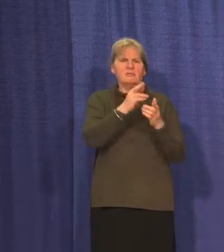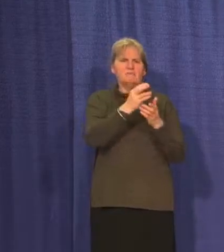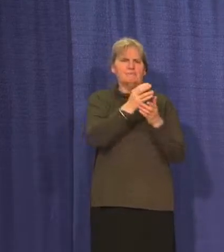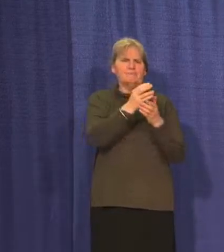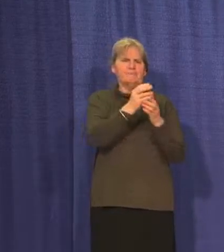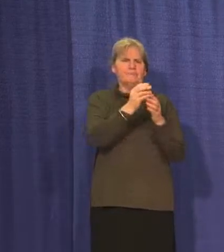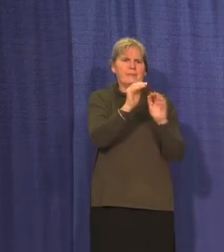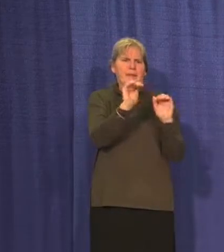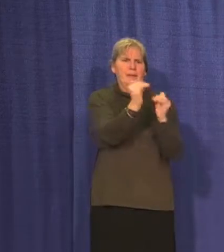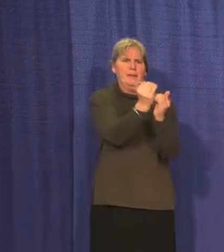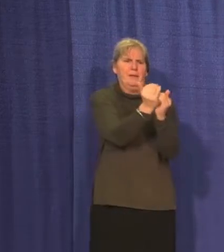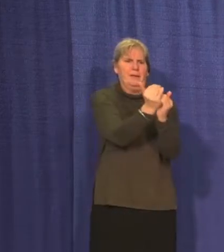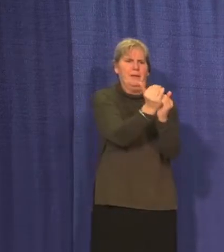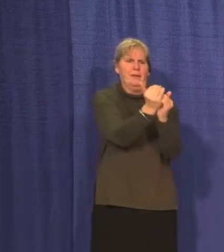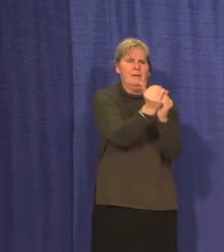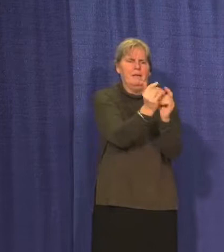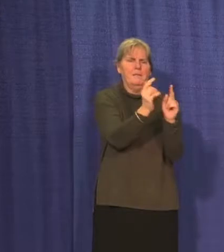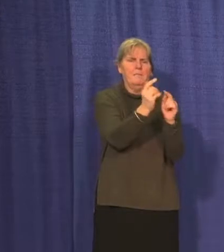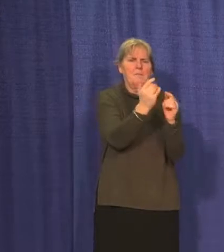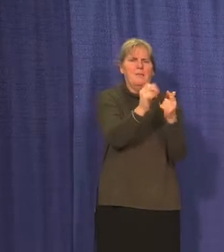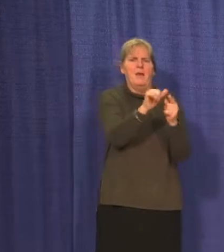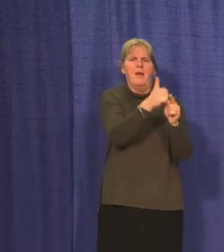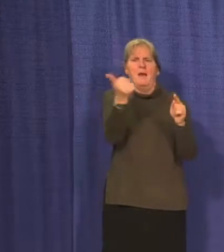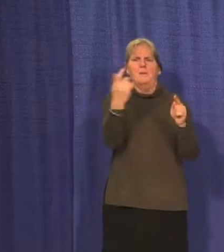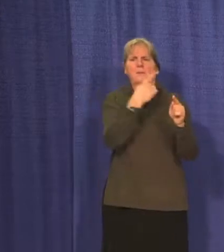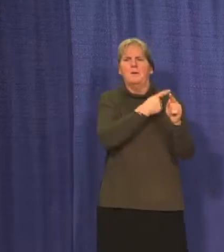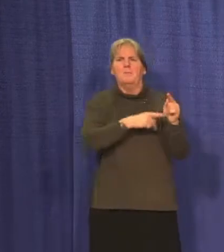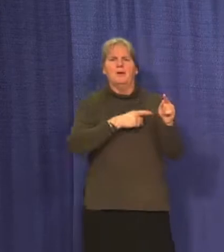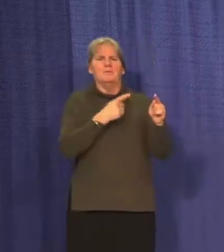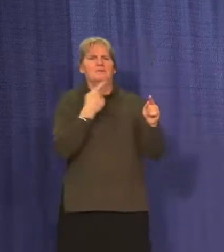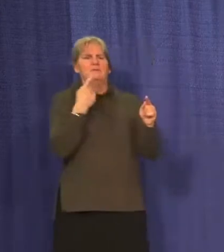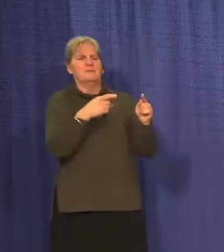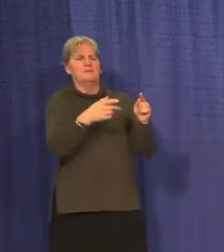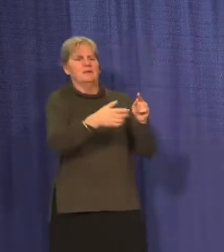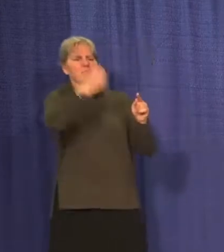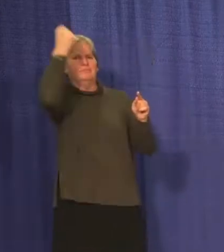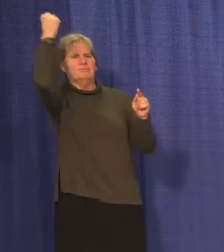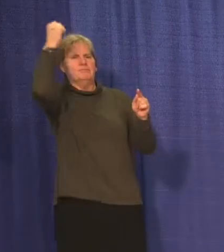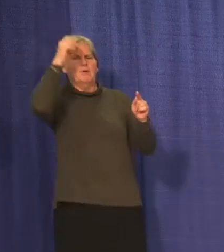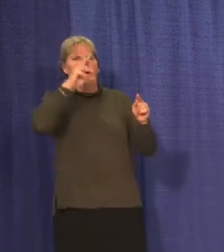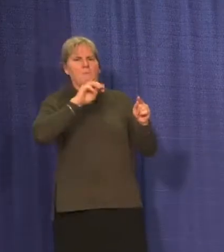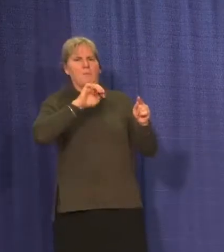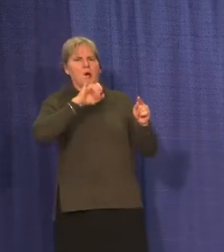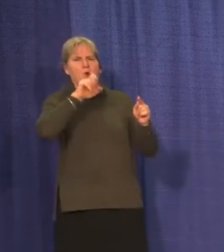situation where perhaps other provinces decide to dip into the supply of Moderna vaccine that